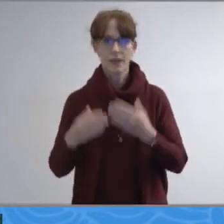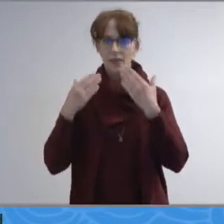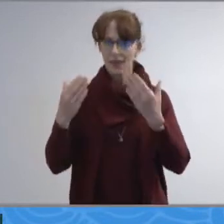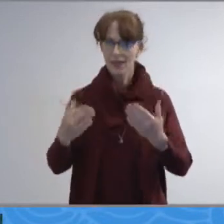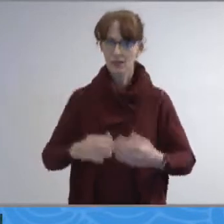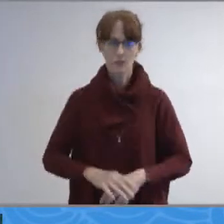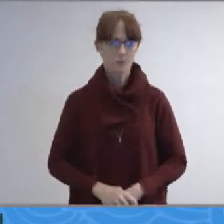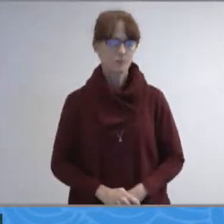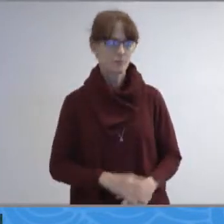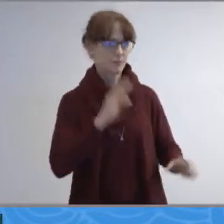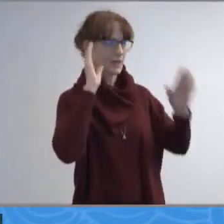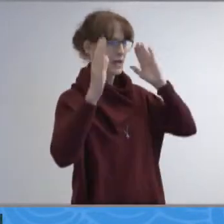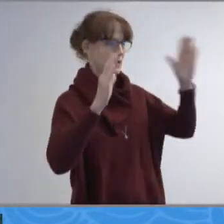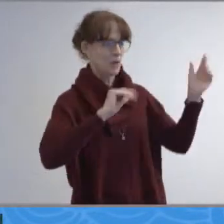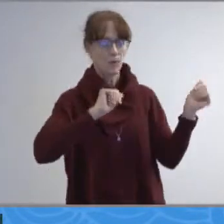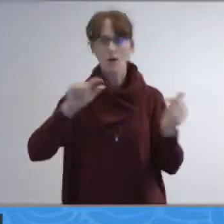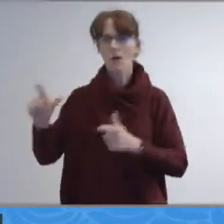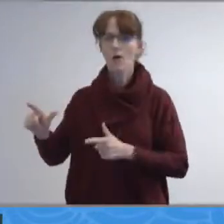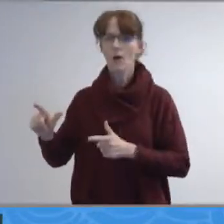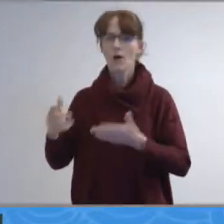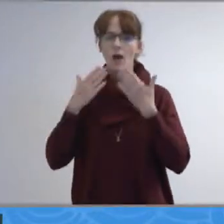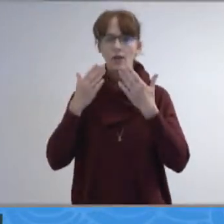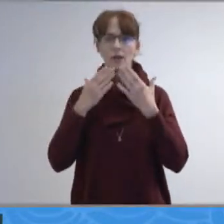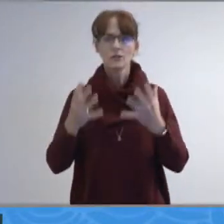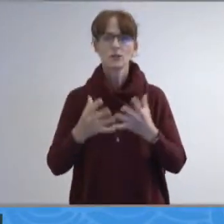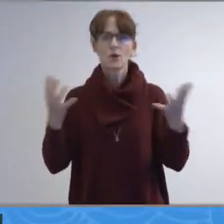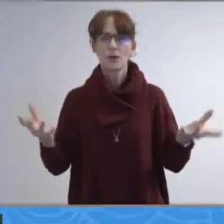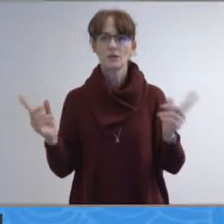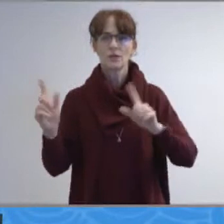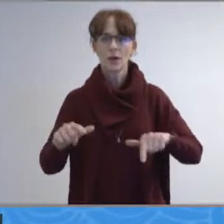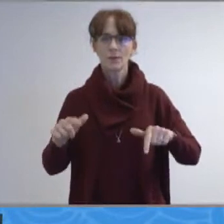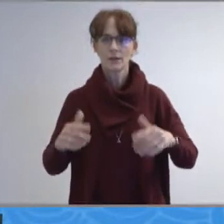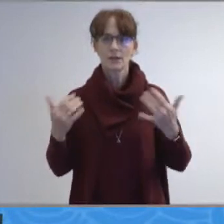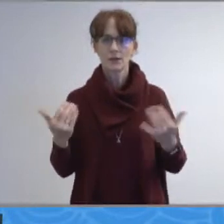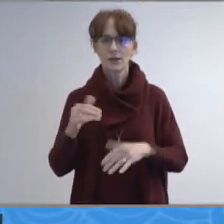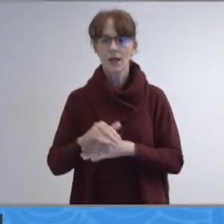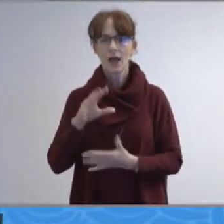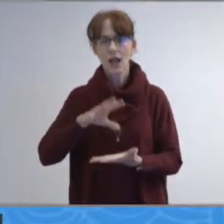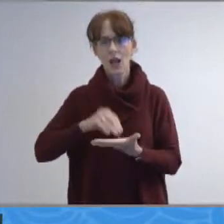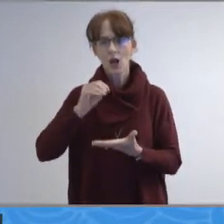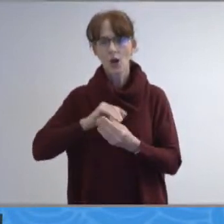Hello everyone, thank you so much for being here tonight with us to learn about i-Ready.